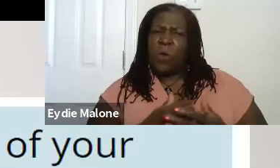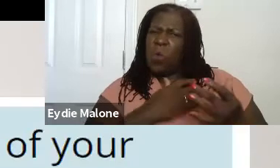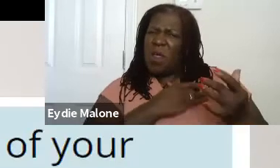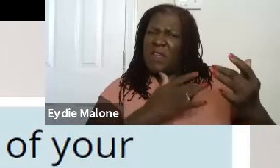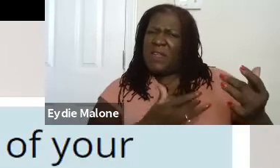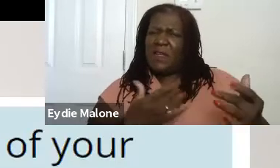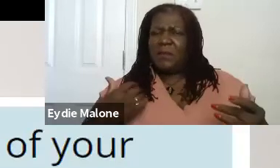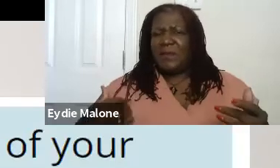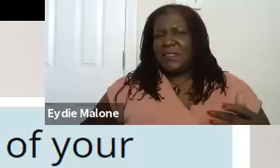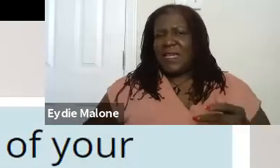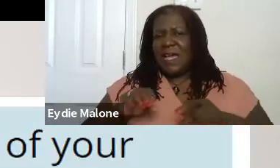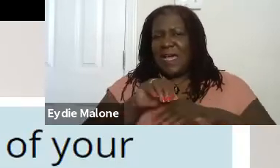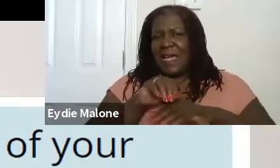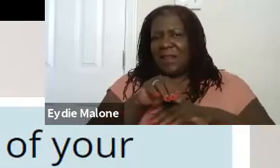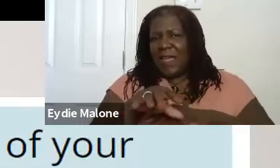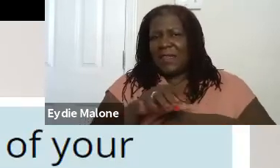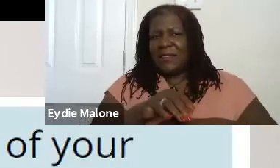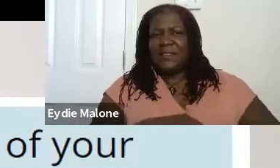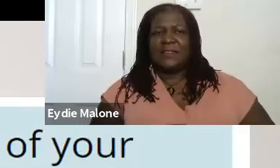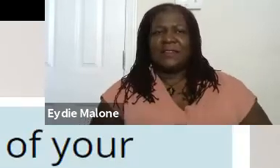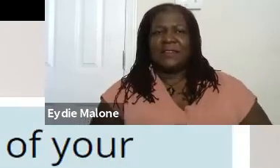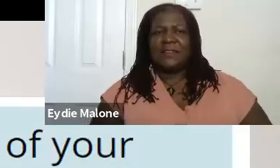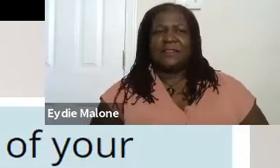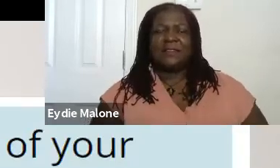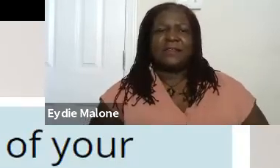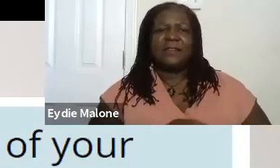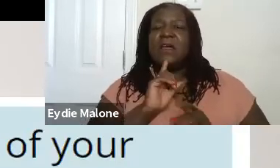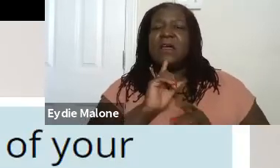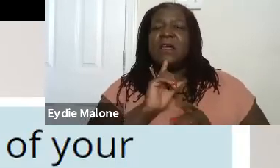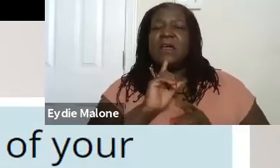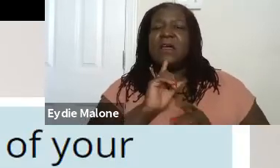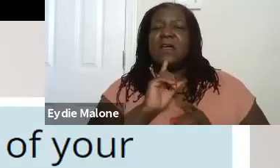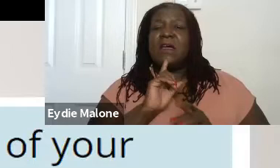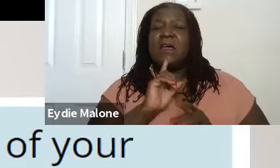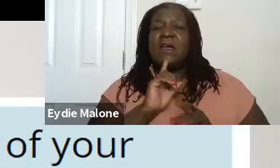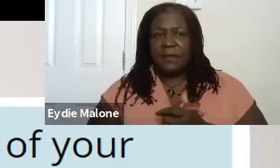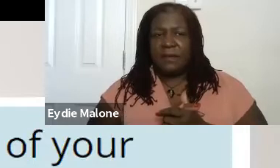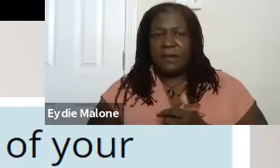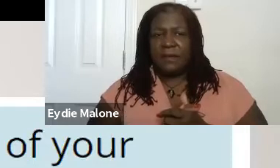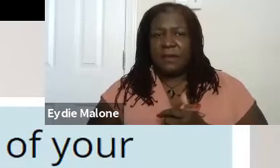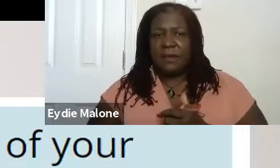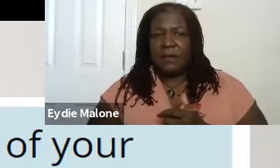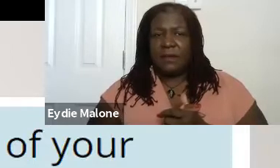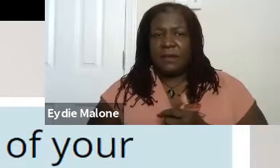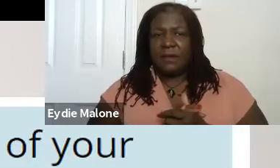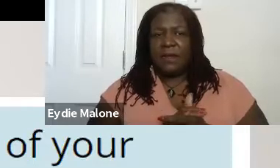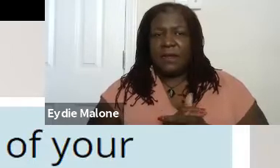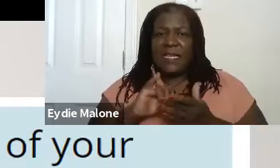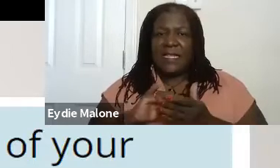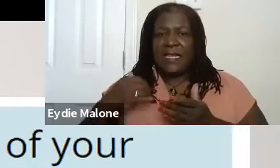vaccines? Well, it is important to say out loud that these side effects are not infections.